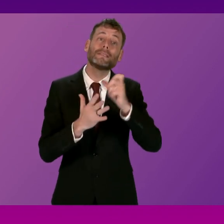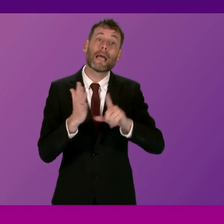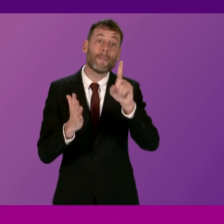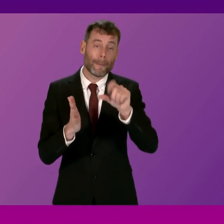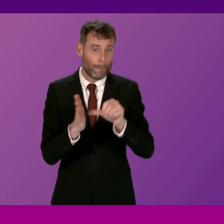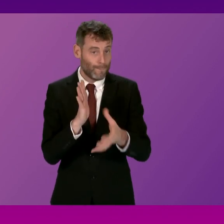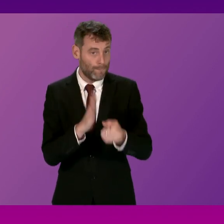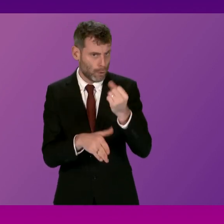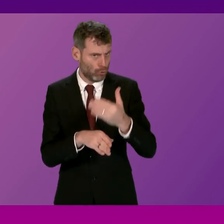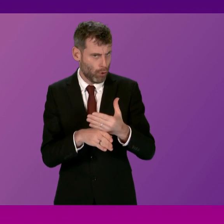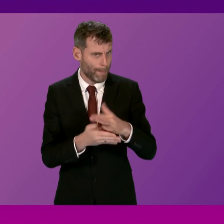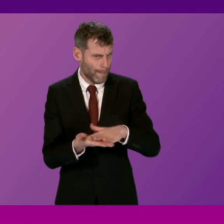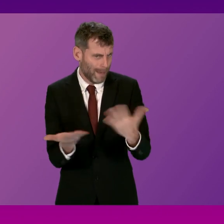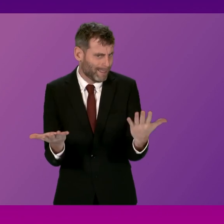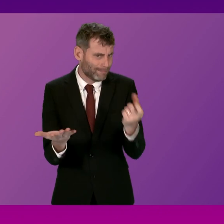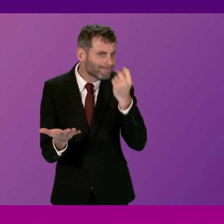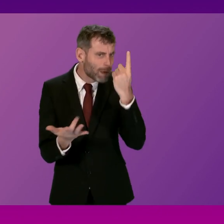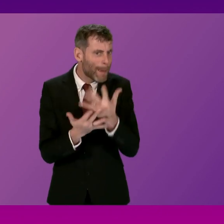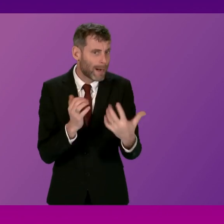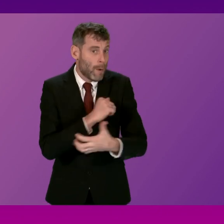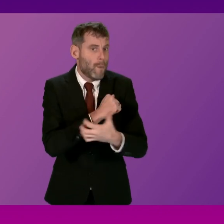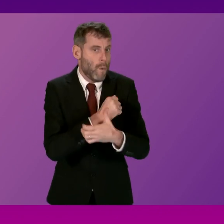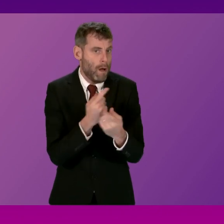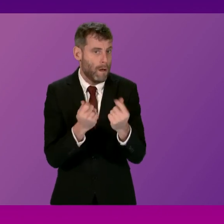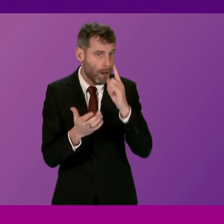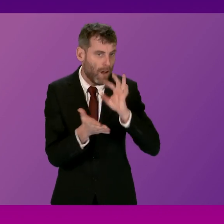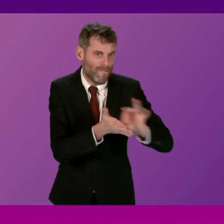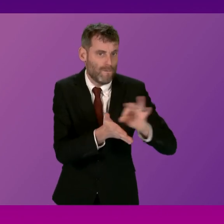somebody lives with a disability, compared with those in which no one is disabled.